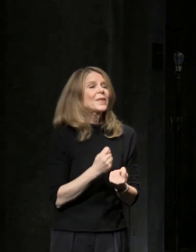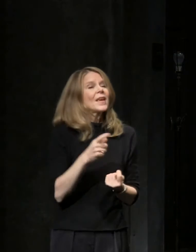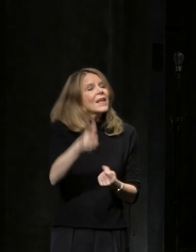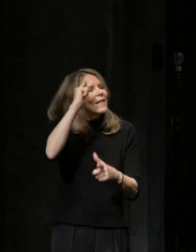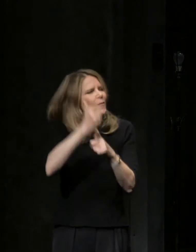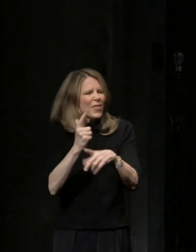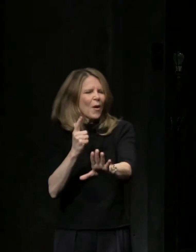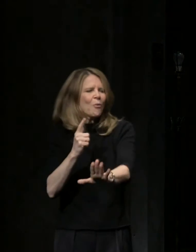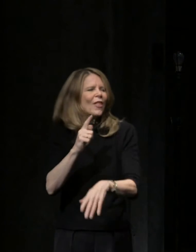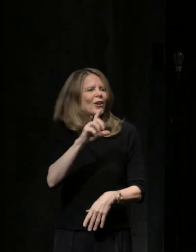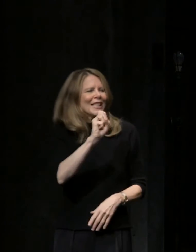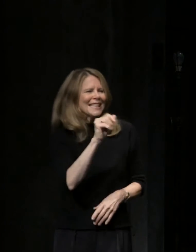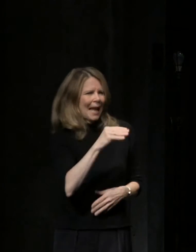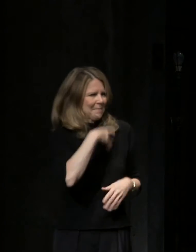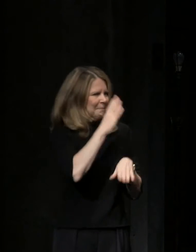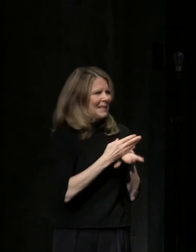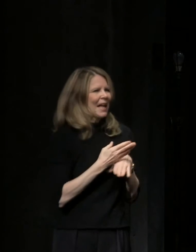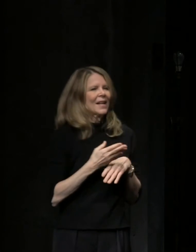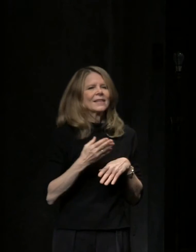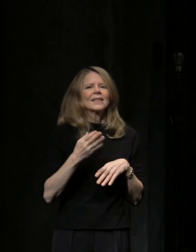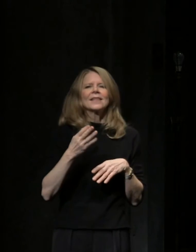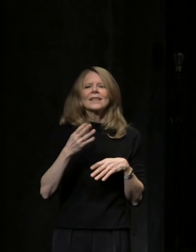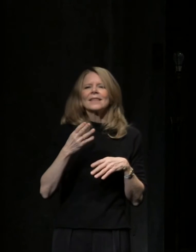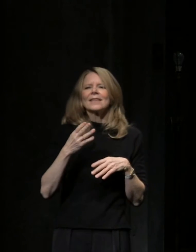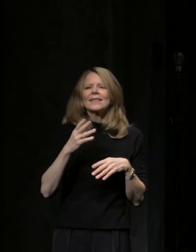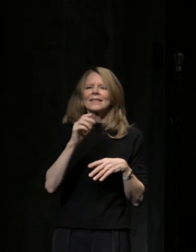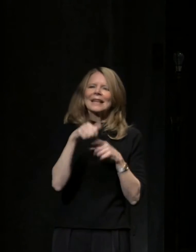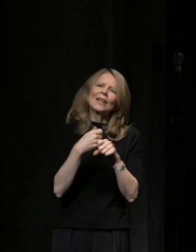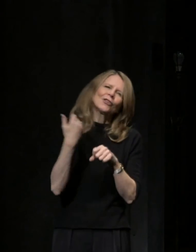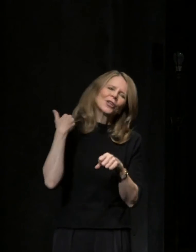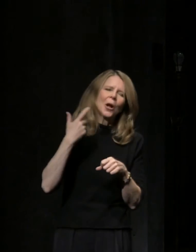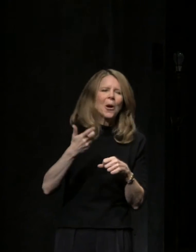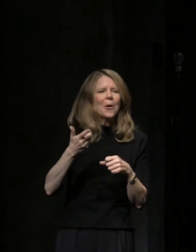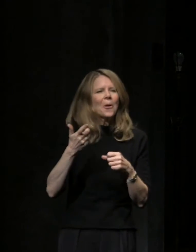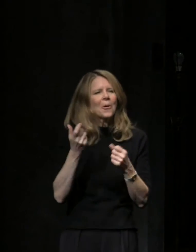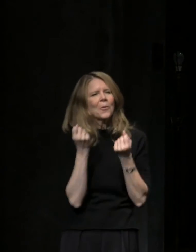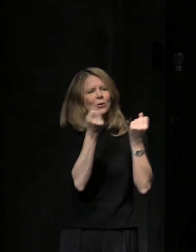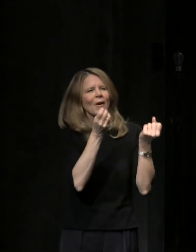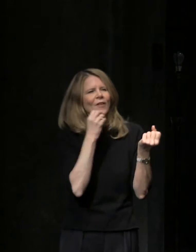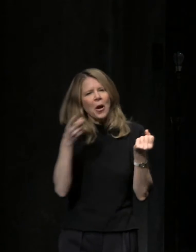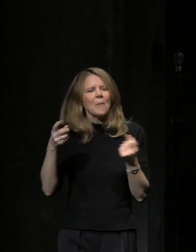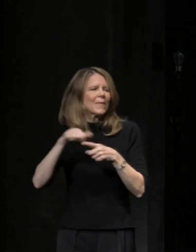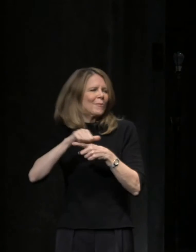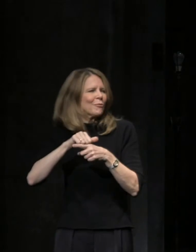After a practice about ten years ago, we were driving home on a February morning